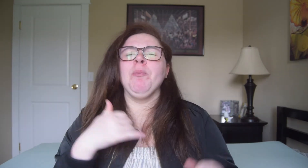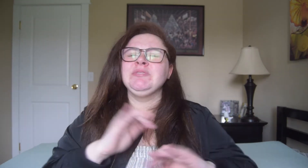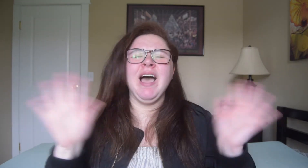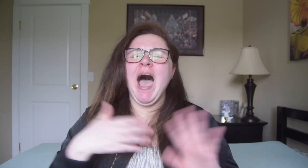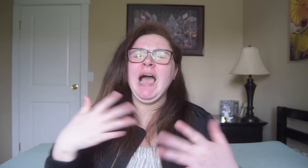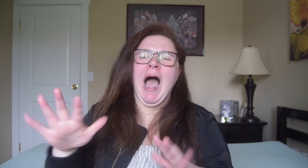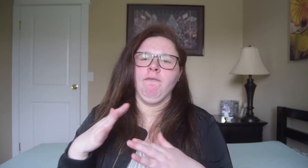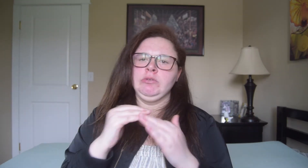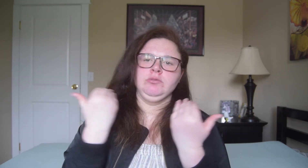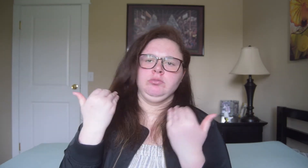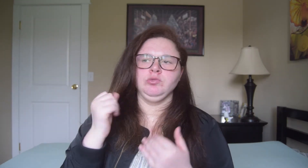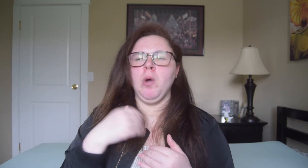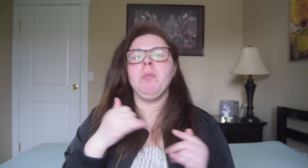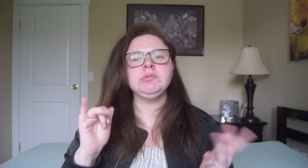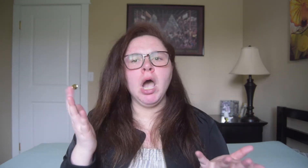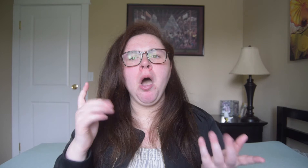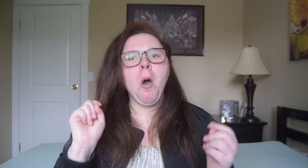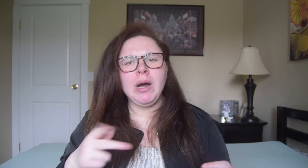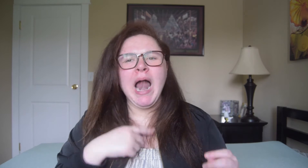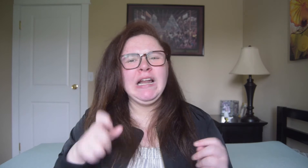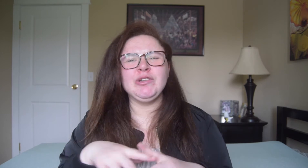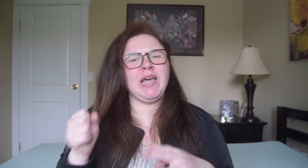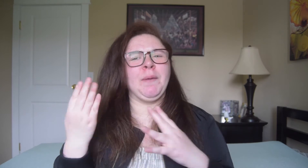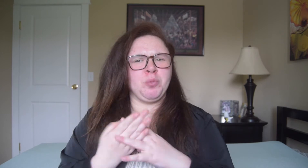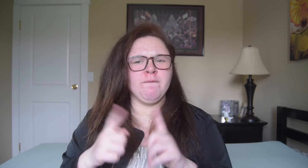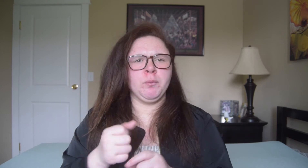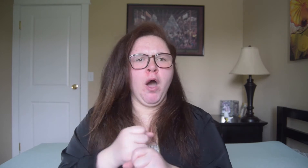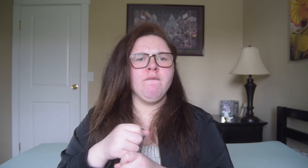I was really tired of it so I decided to take a break from coffee